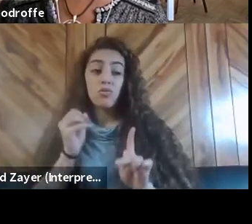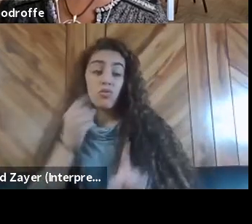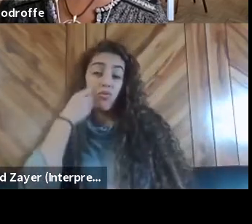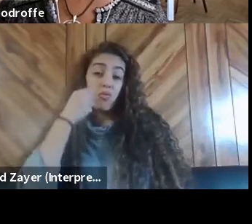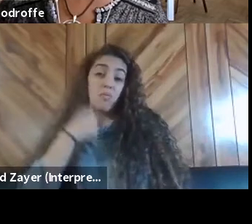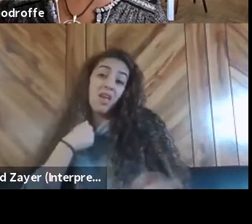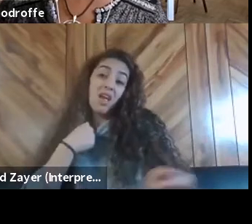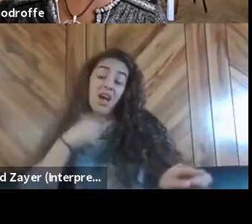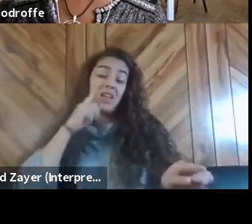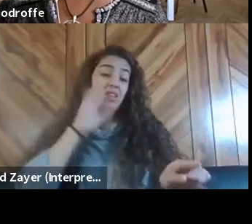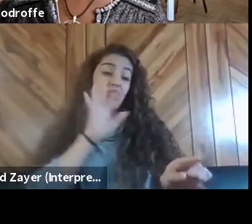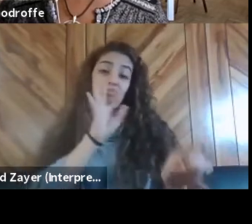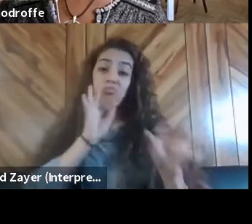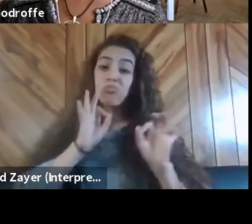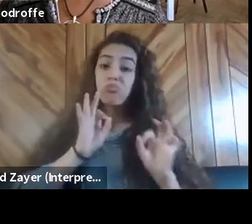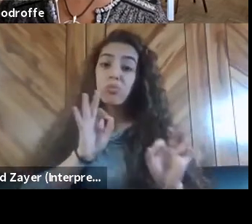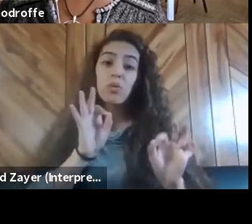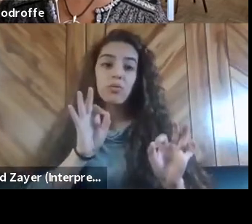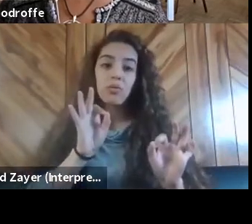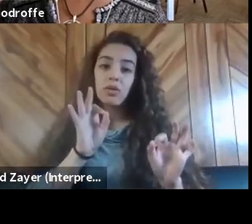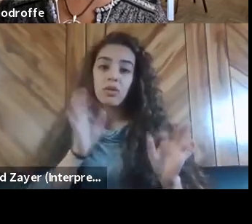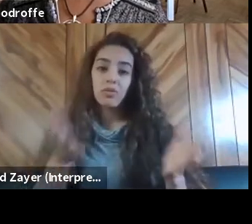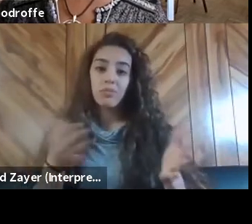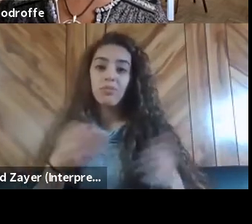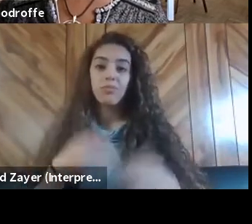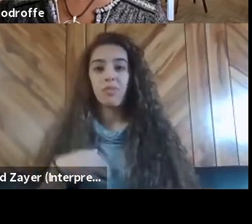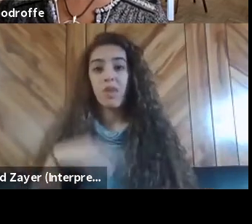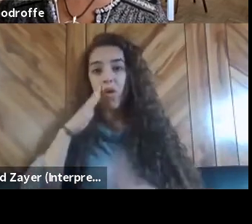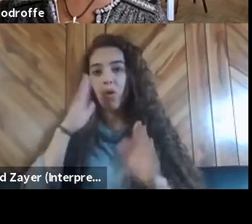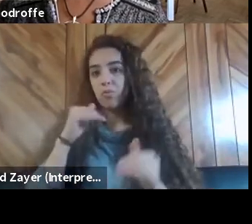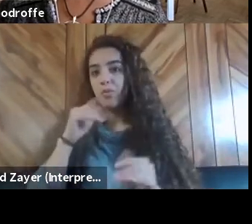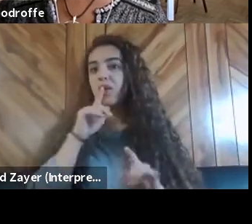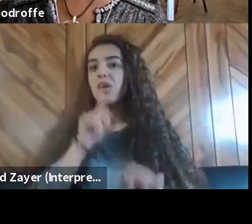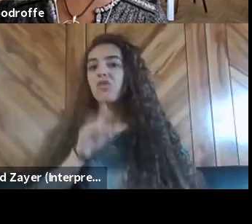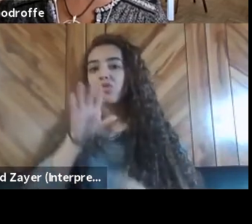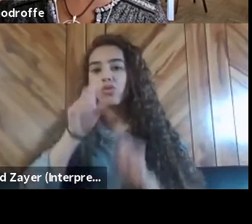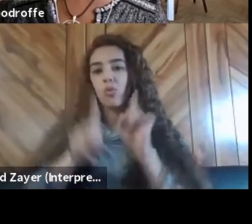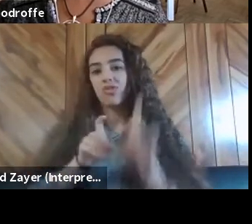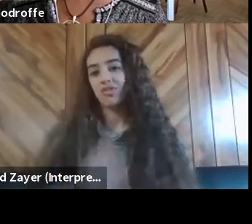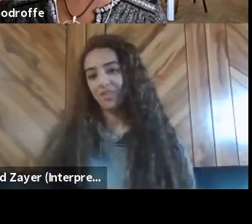hope that answers all of your questions. Vincent. Yes, that's very good.